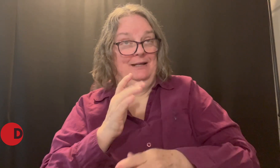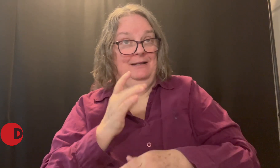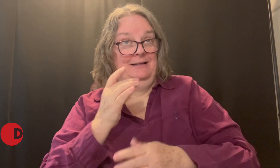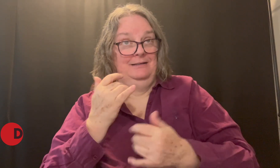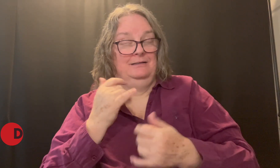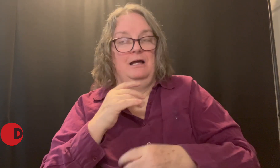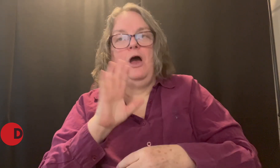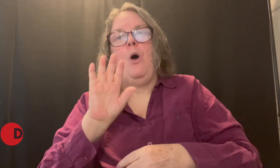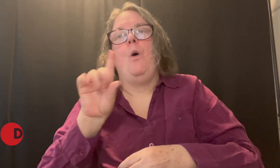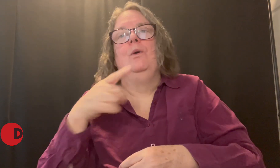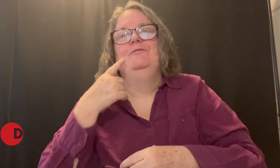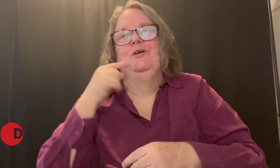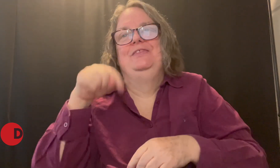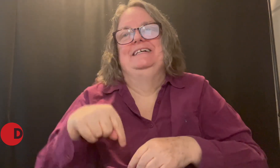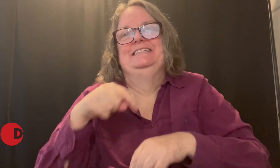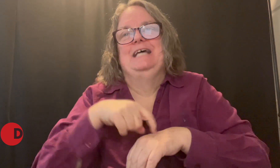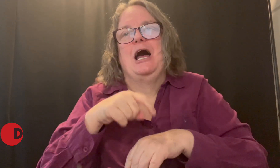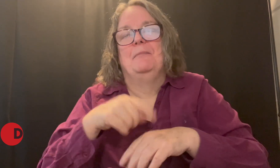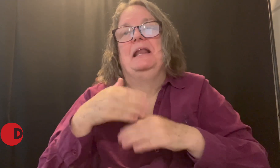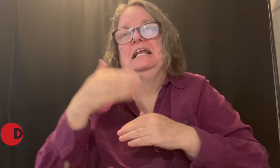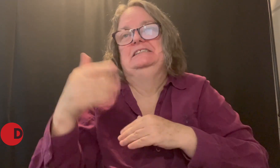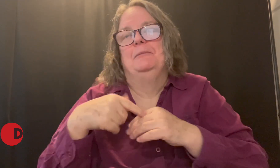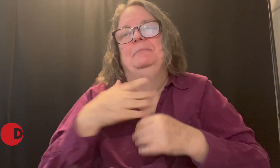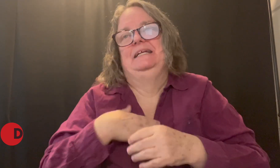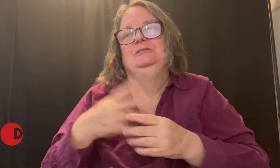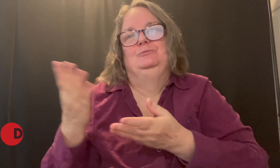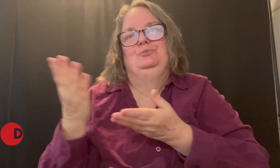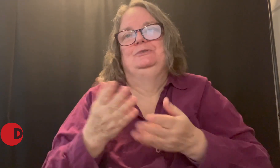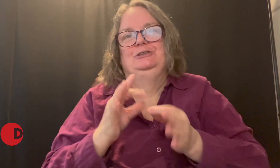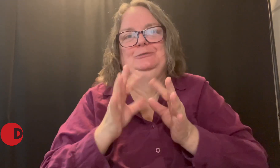Next time, please bring an interpreter".